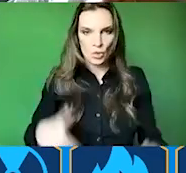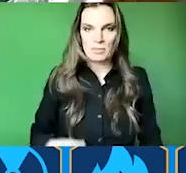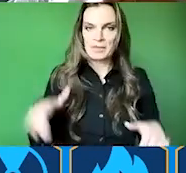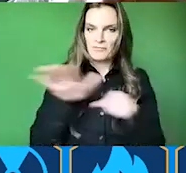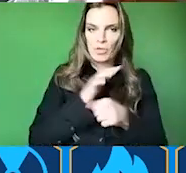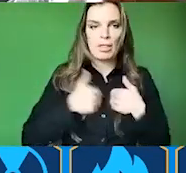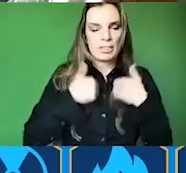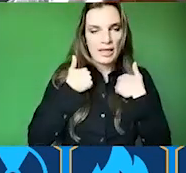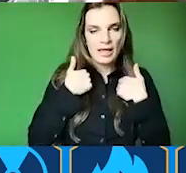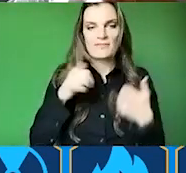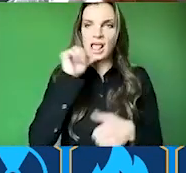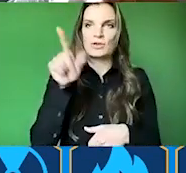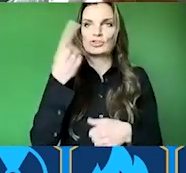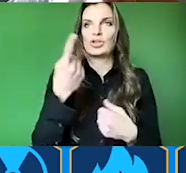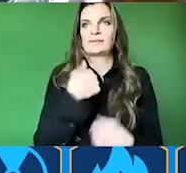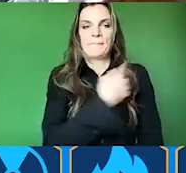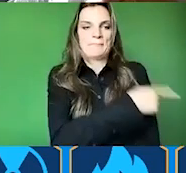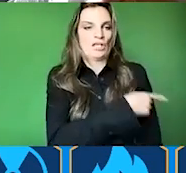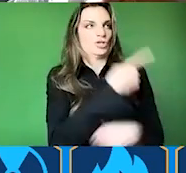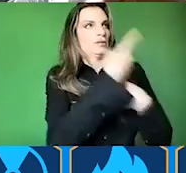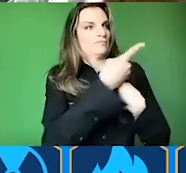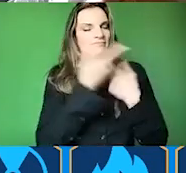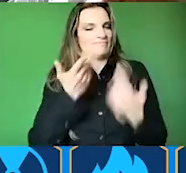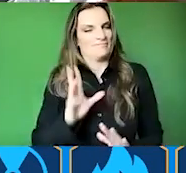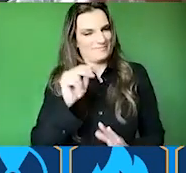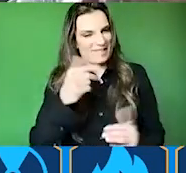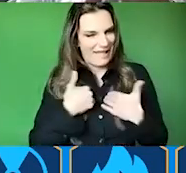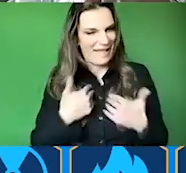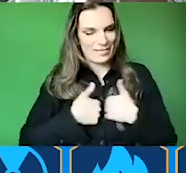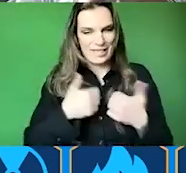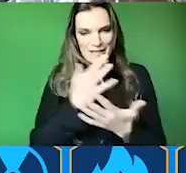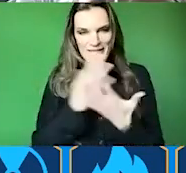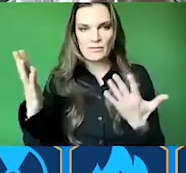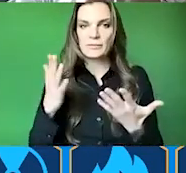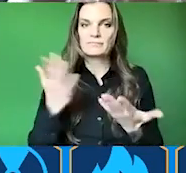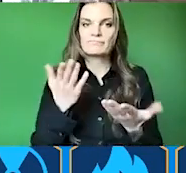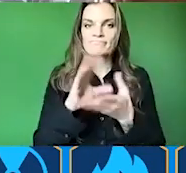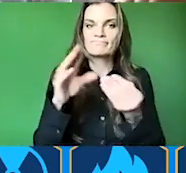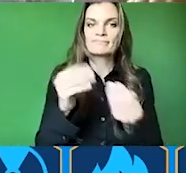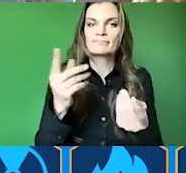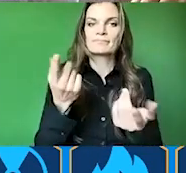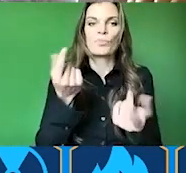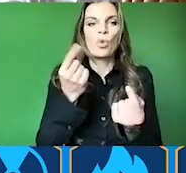patients. So bringing information about you. About what brings your life quality. Photos of yourself with people